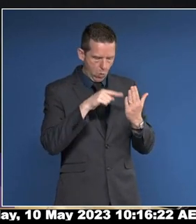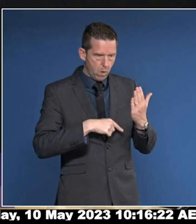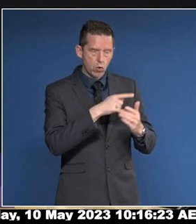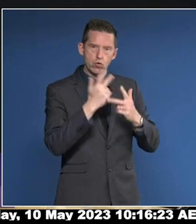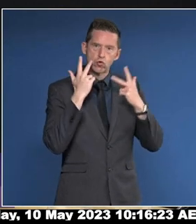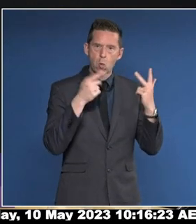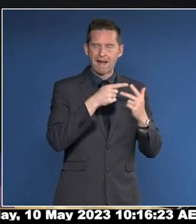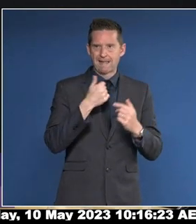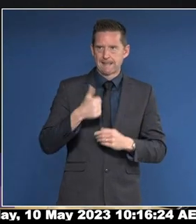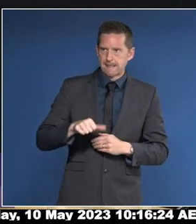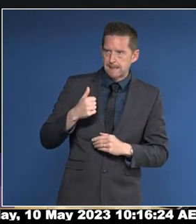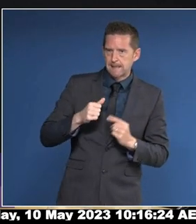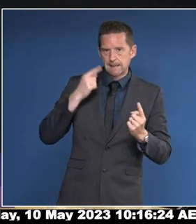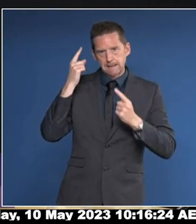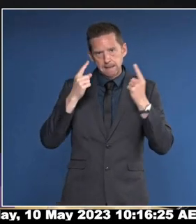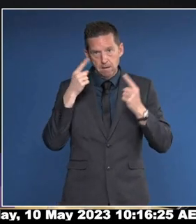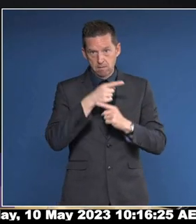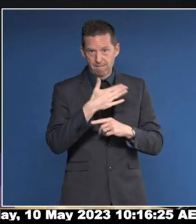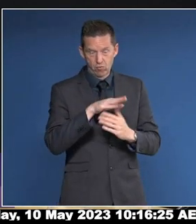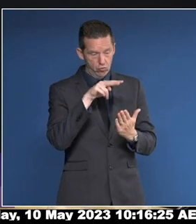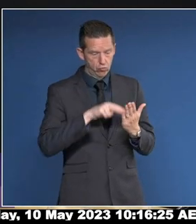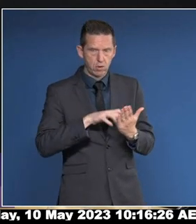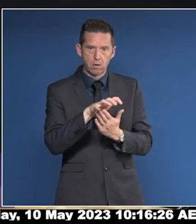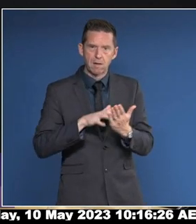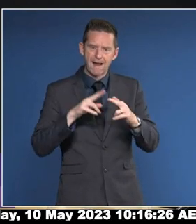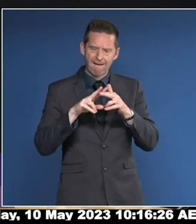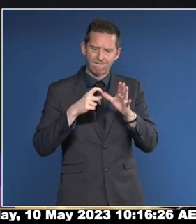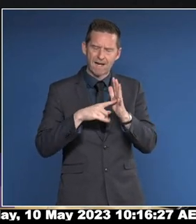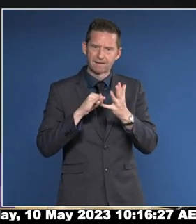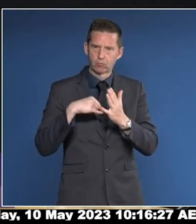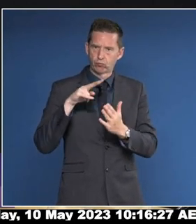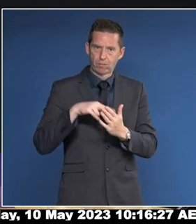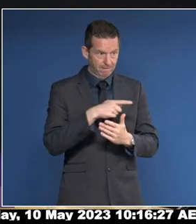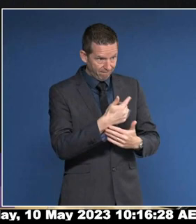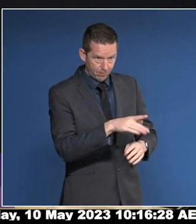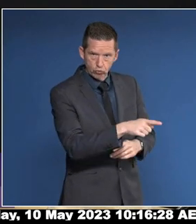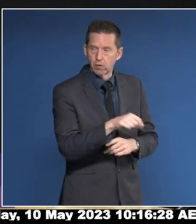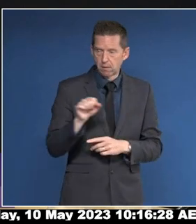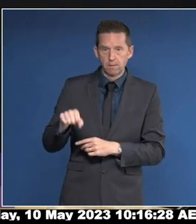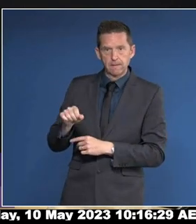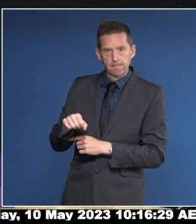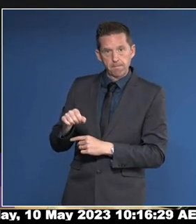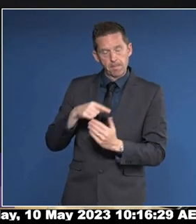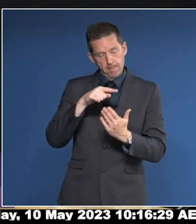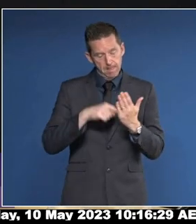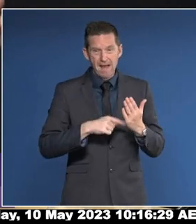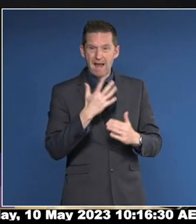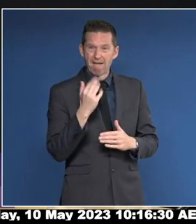that having - you've read the statement of facts that I have read in the last week? I have. COMMISSIONER RYAN: Where there appears to be visits - 20 visits from